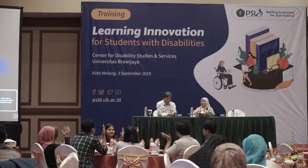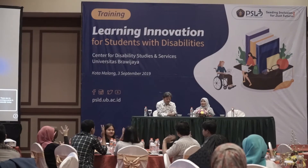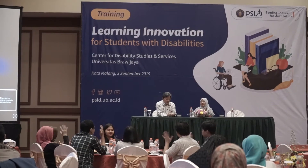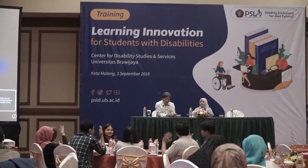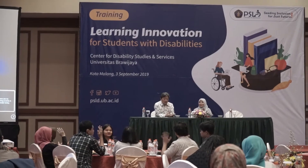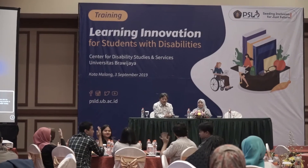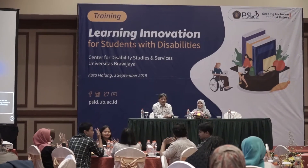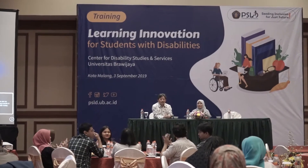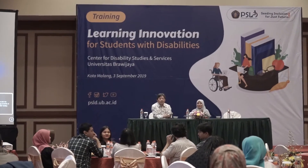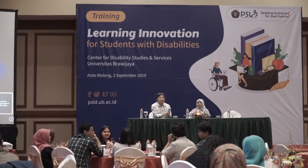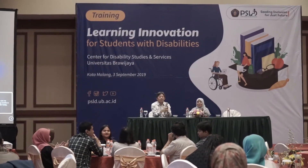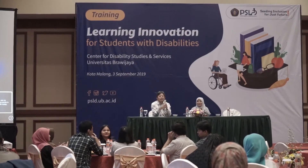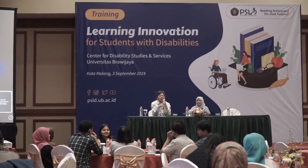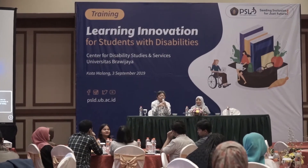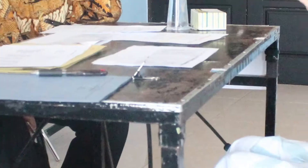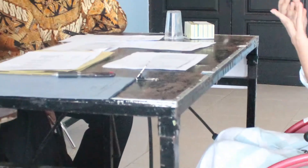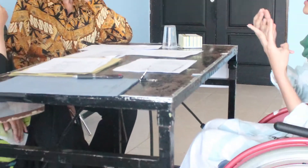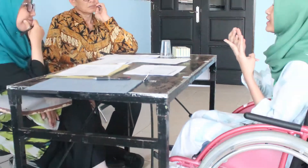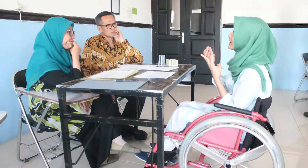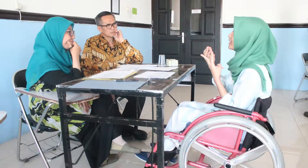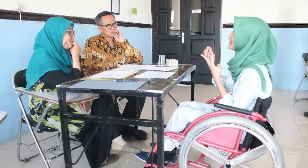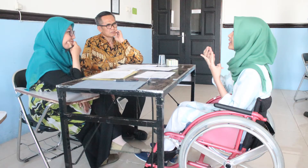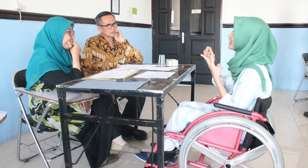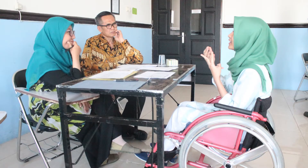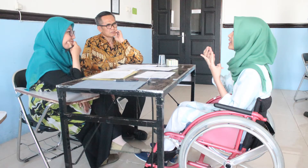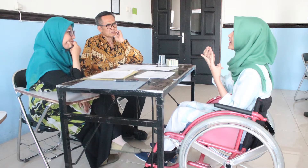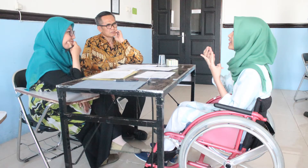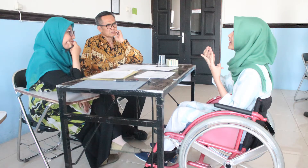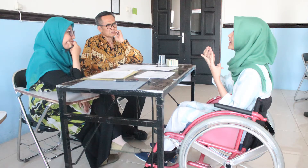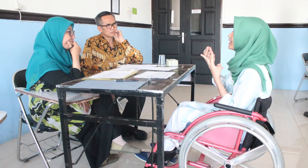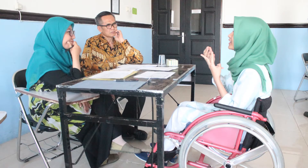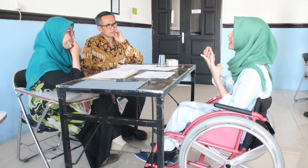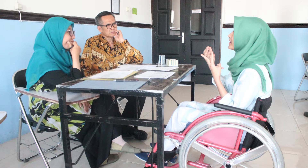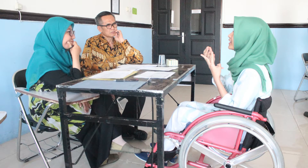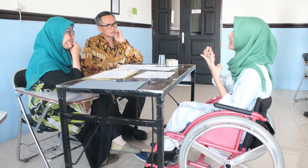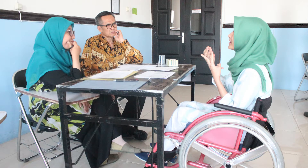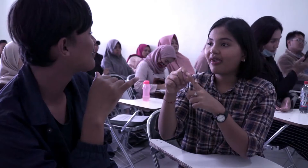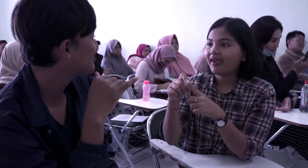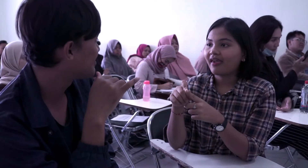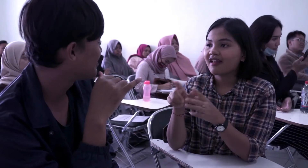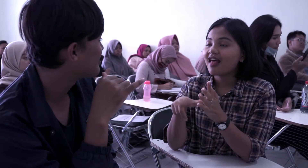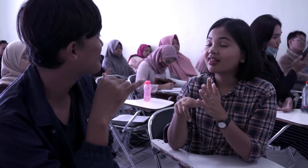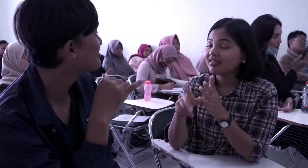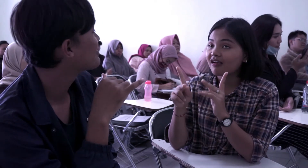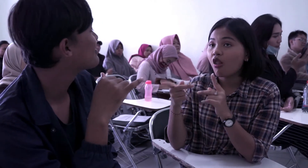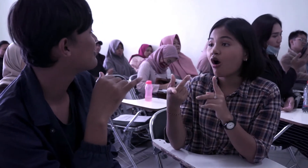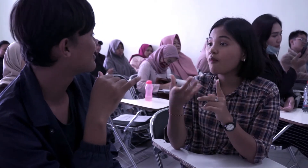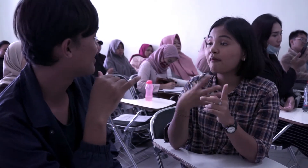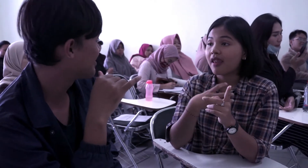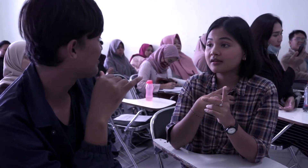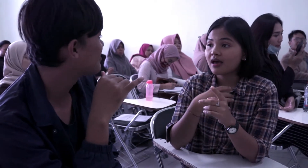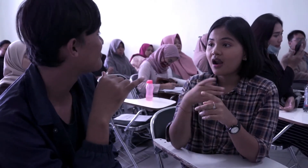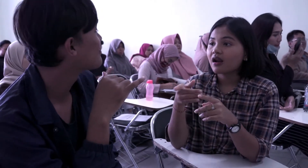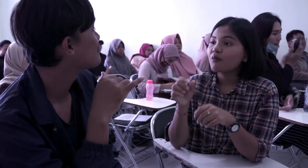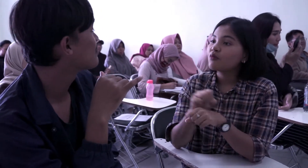These innovations include: affirmative admission for people with disabilities, peer mentoring,